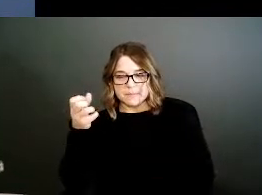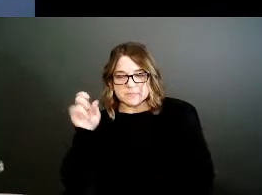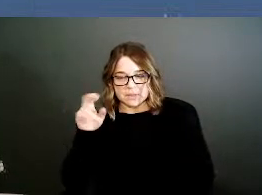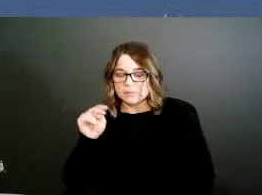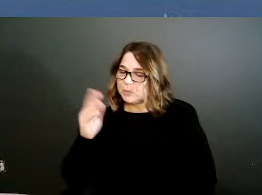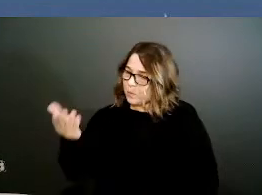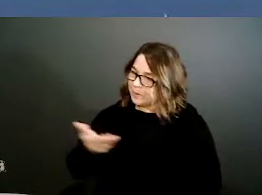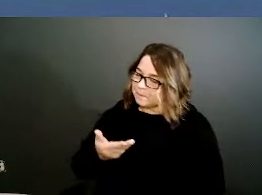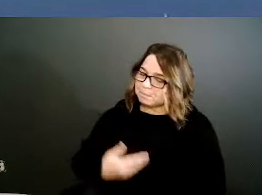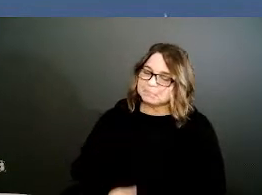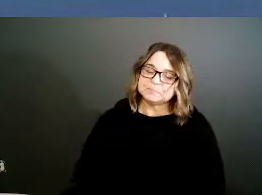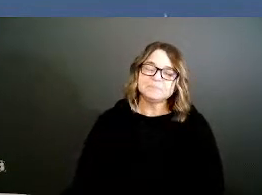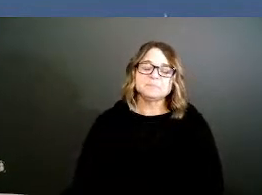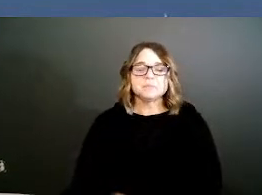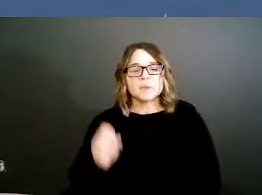GOOD EVENING.